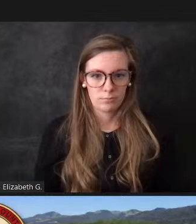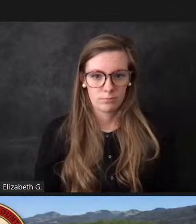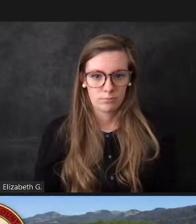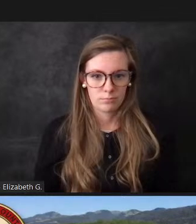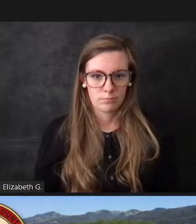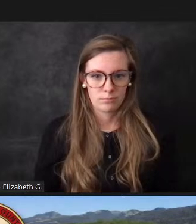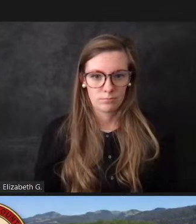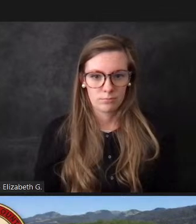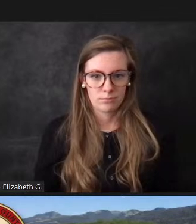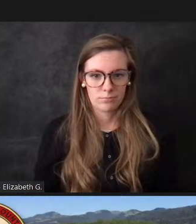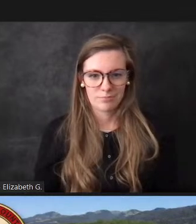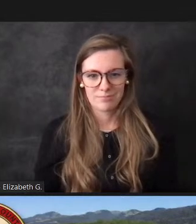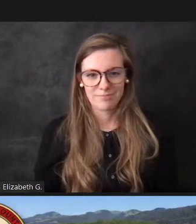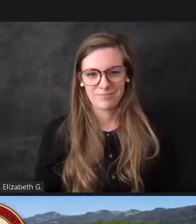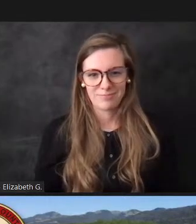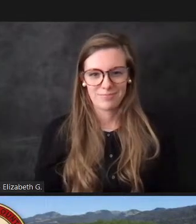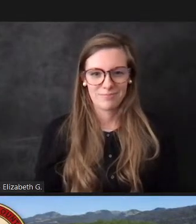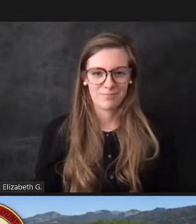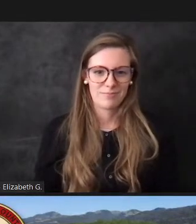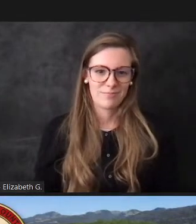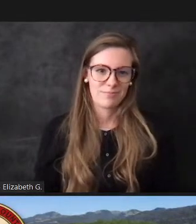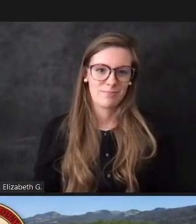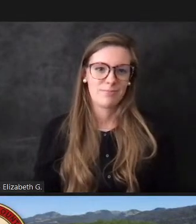Yes. I'm going to go first.